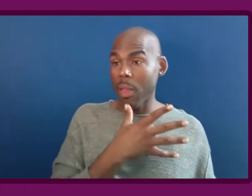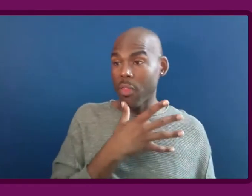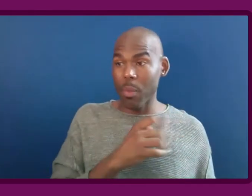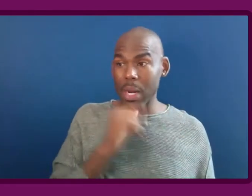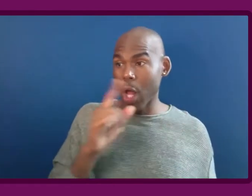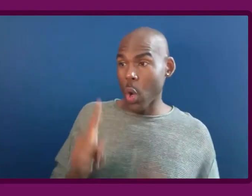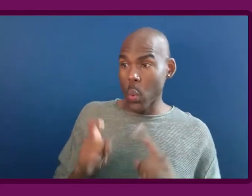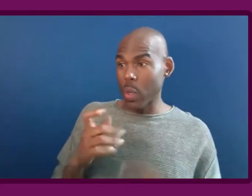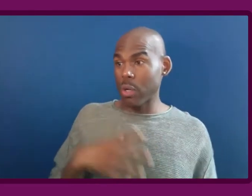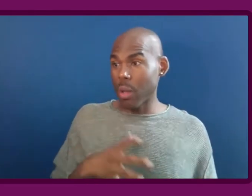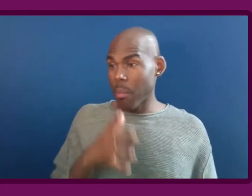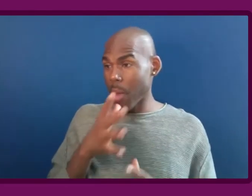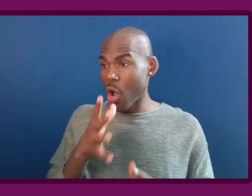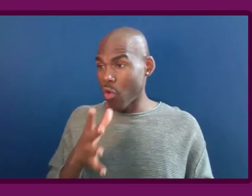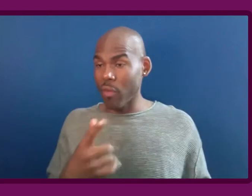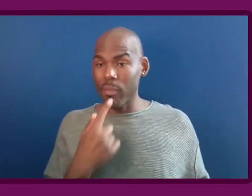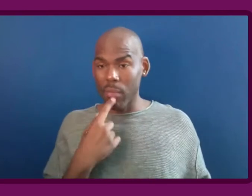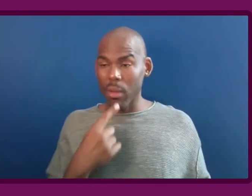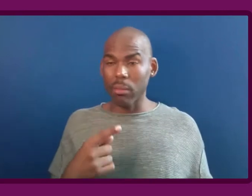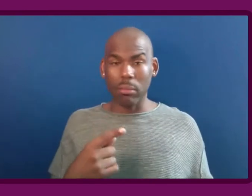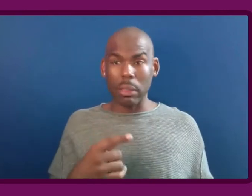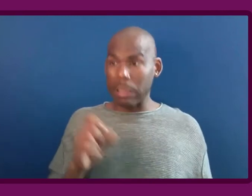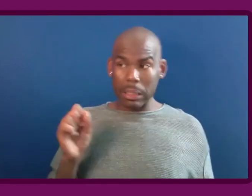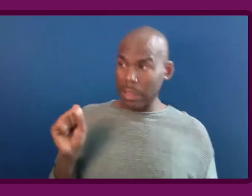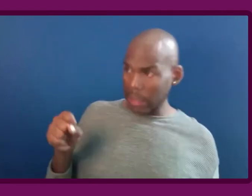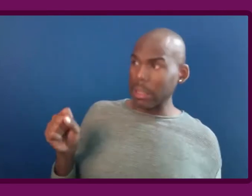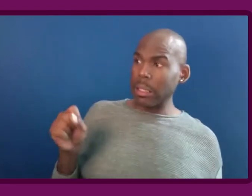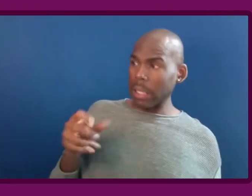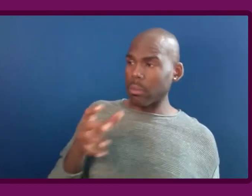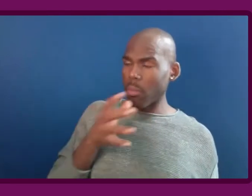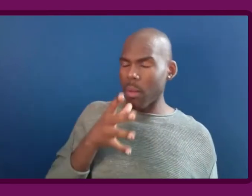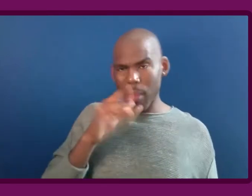question my grandma. "This is what you do." "Yes, Mom. This is what I will do." Because